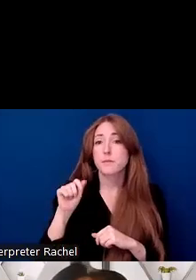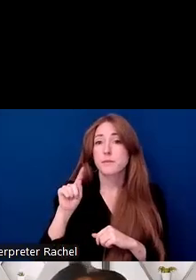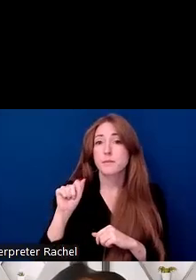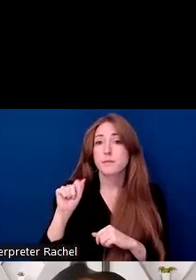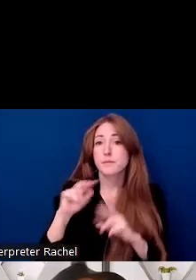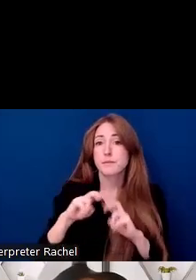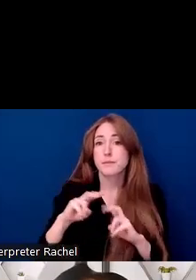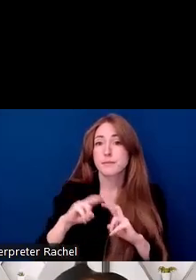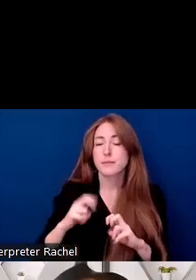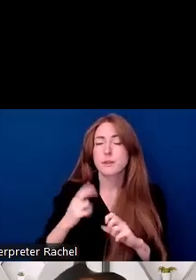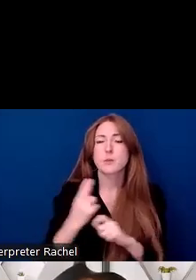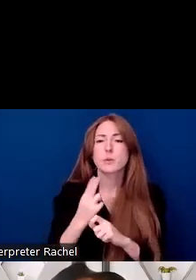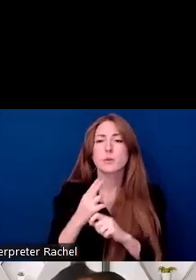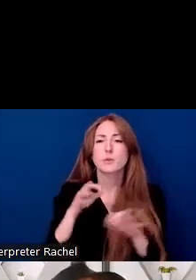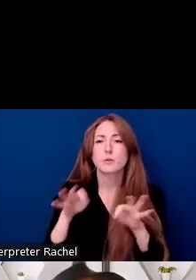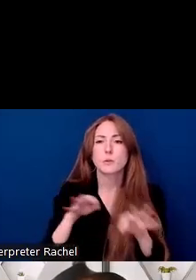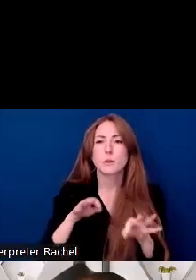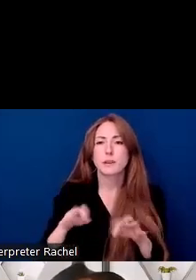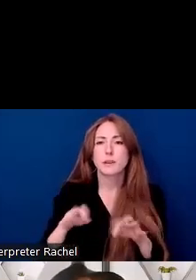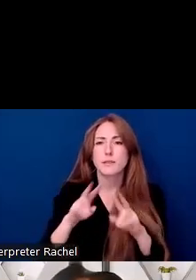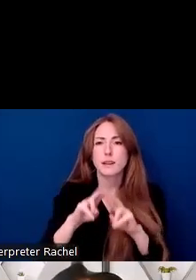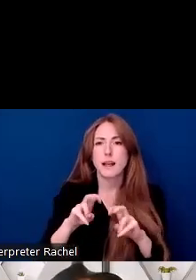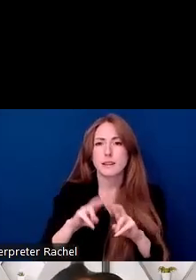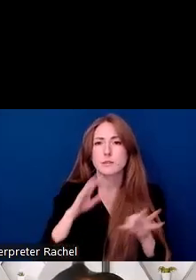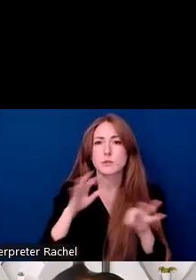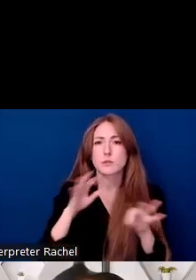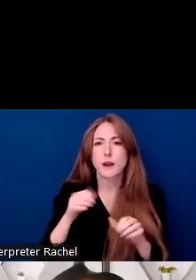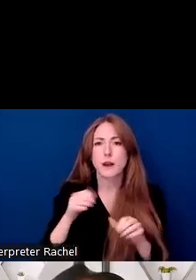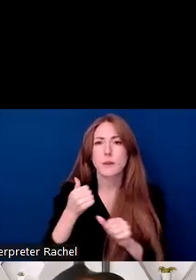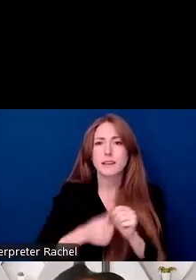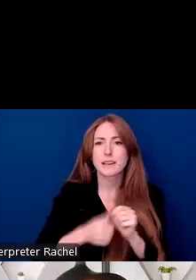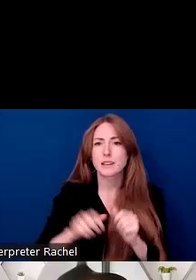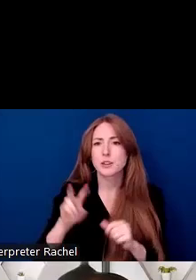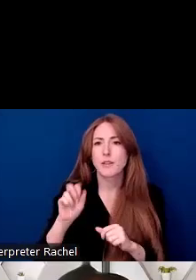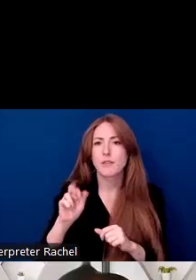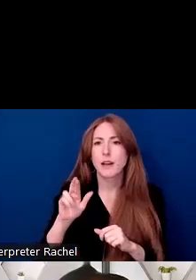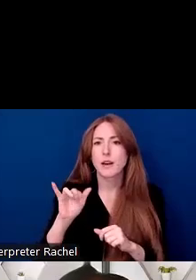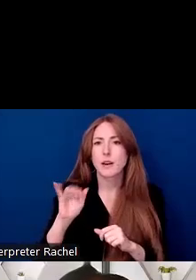conducted to describe each variable that could possibly affect the visibility rate,